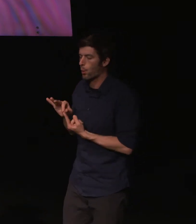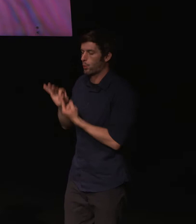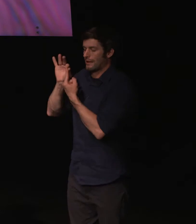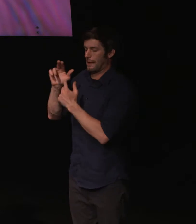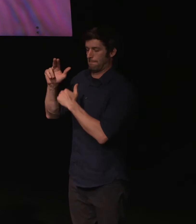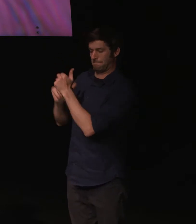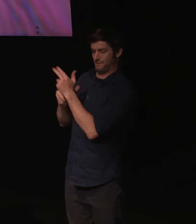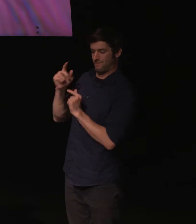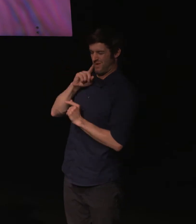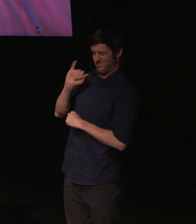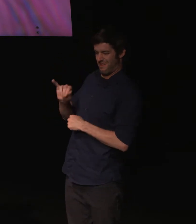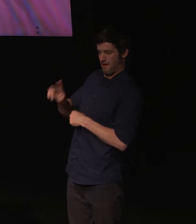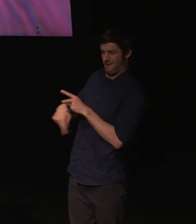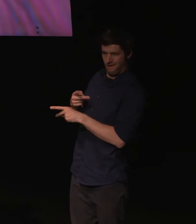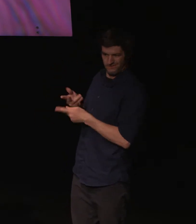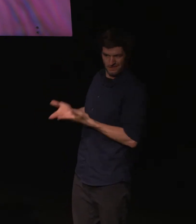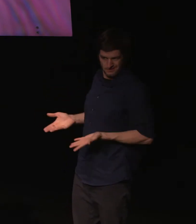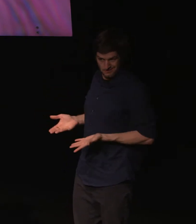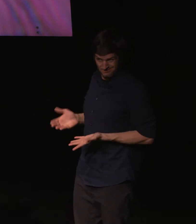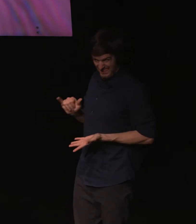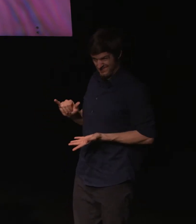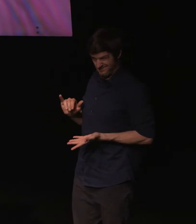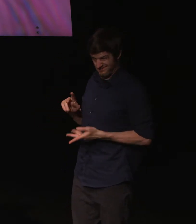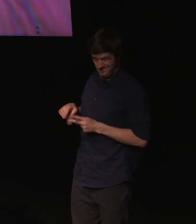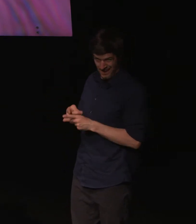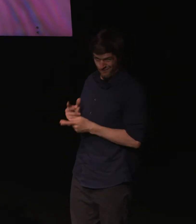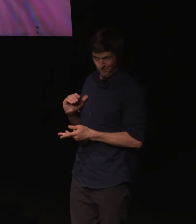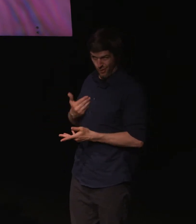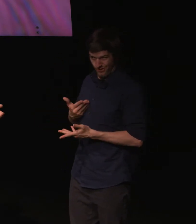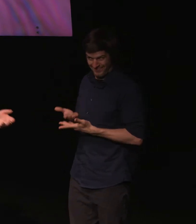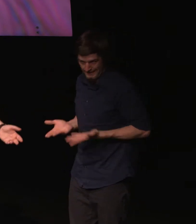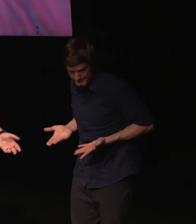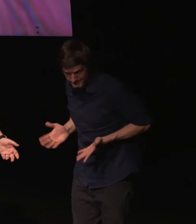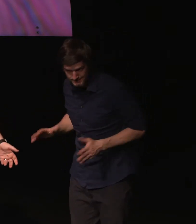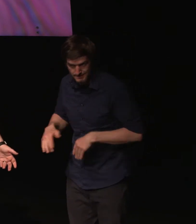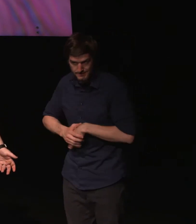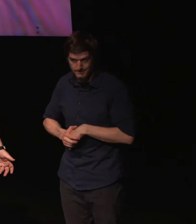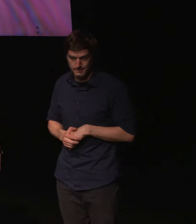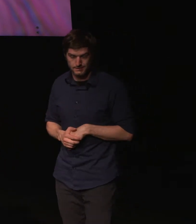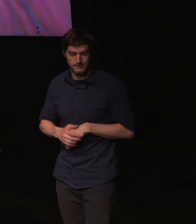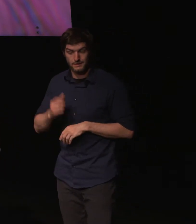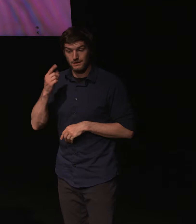Like that's kind of the thing. We grew up as indie developers.